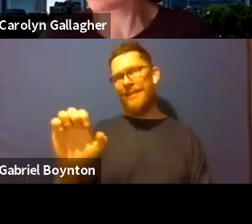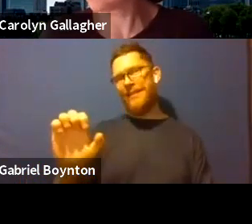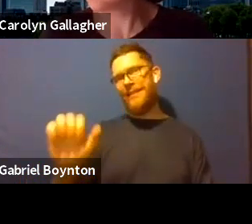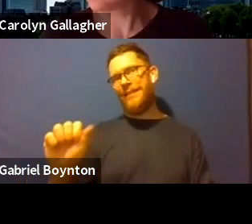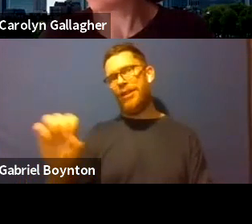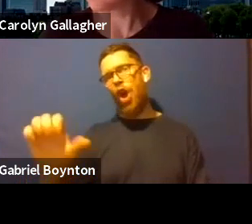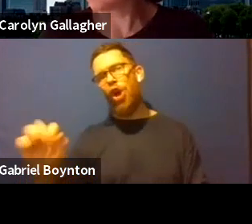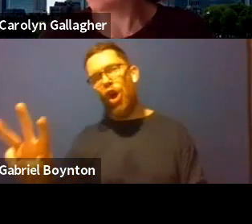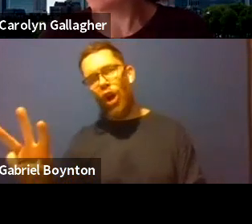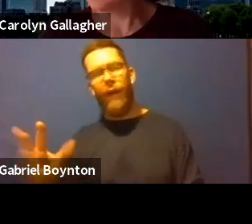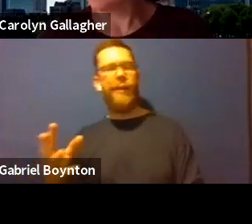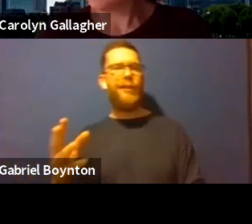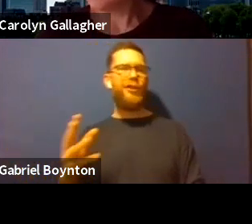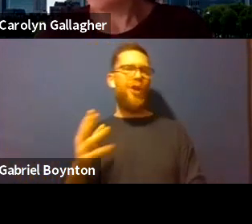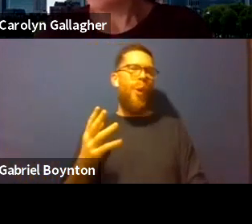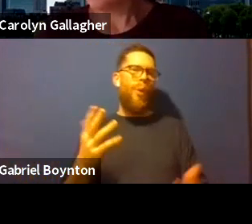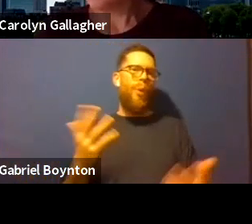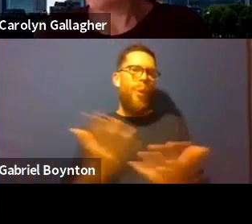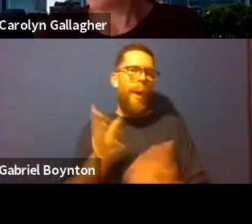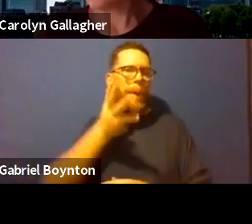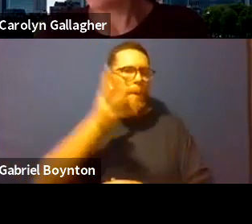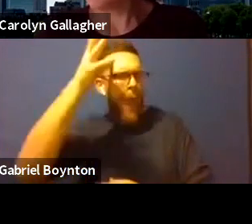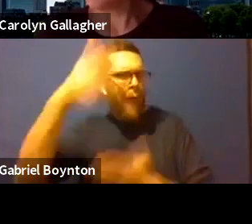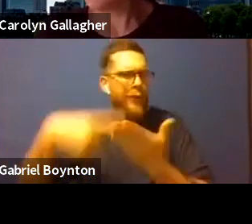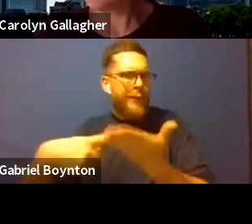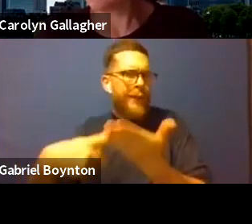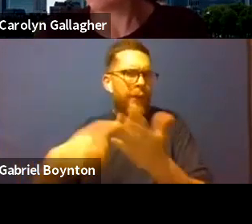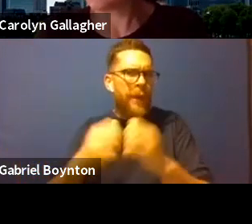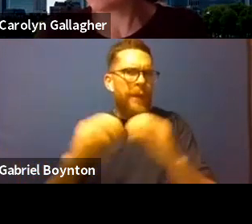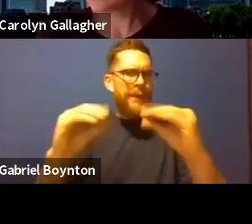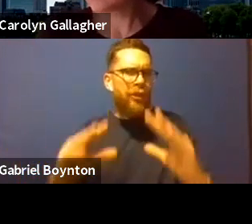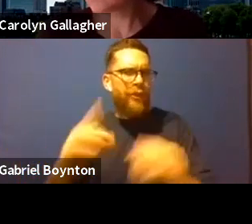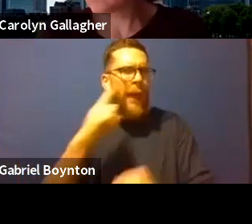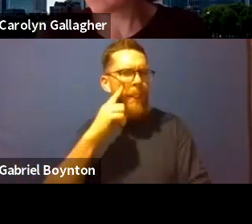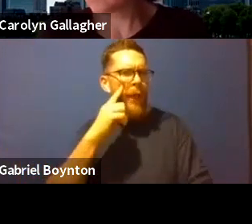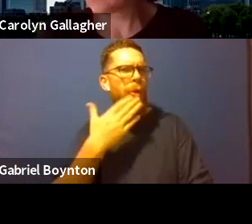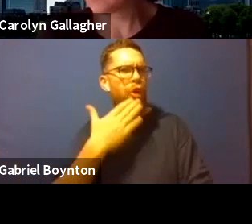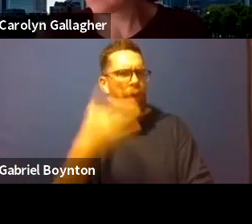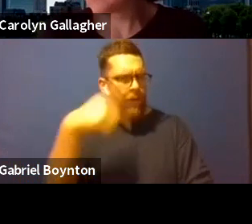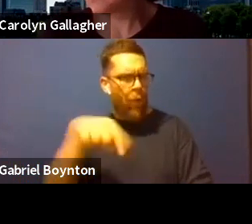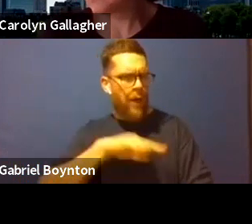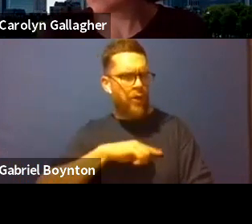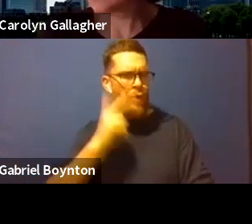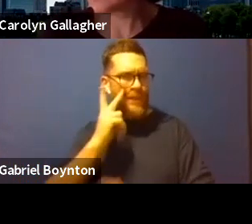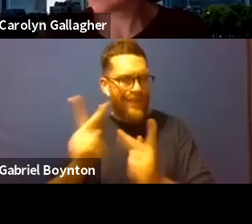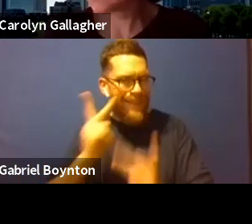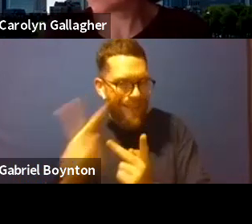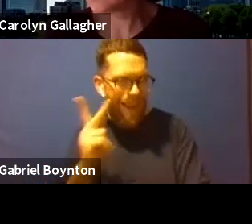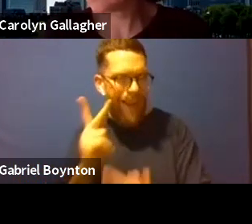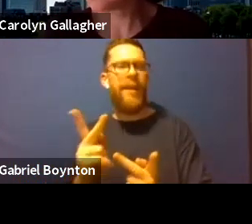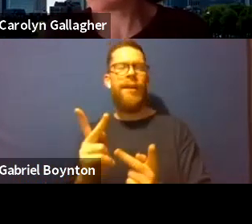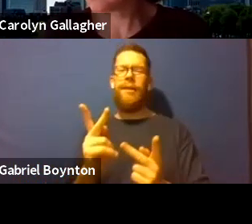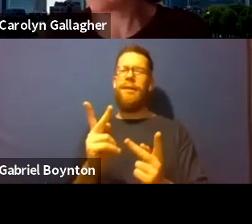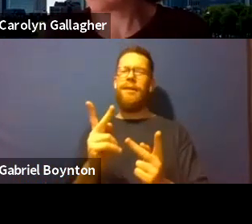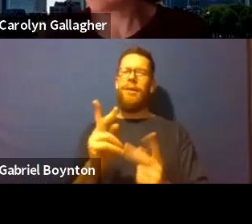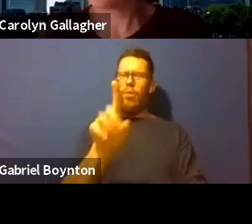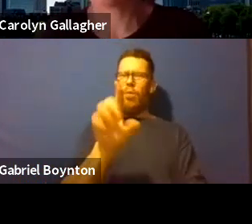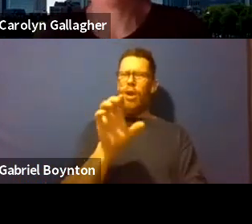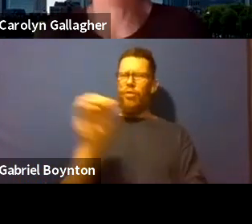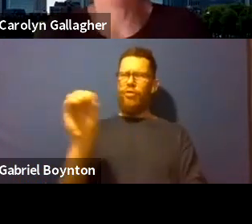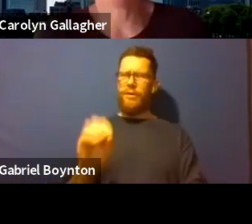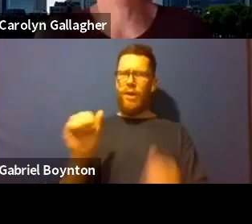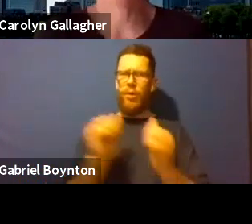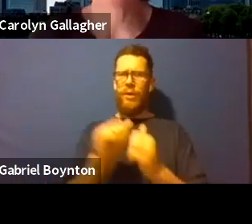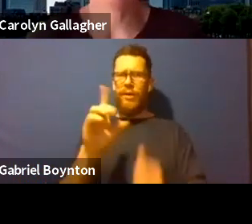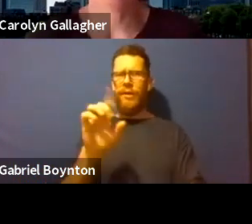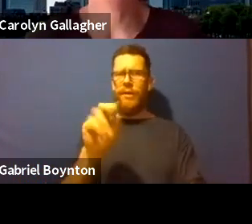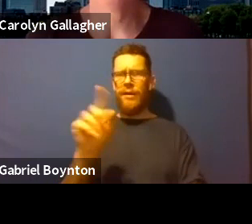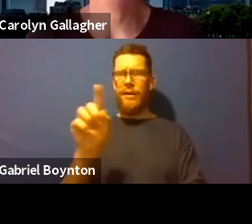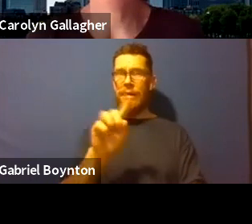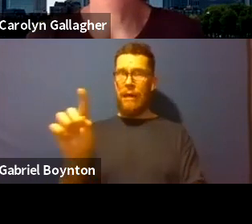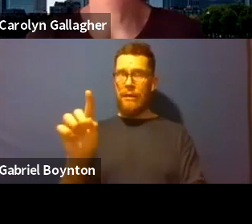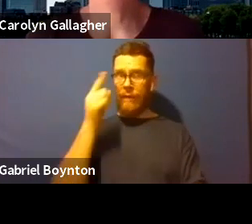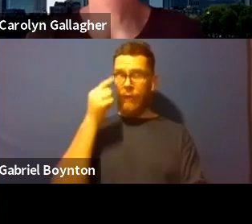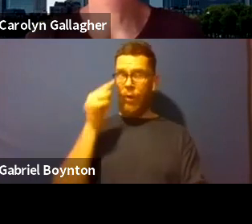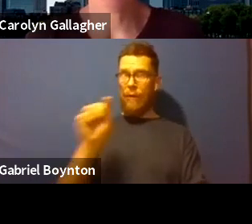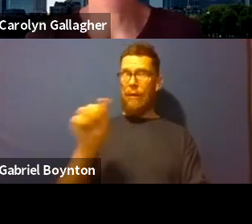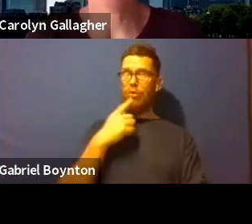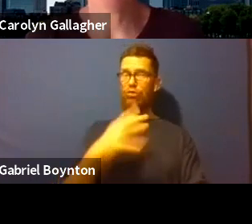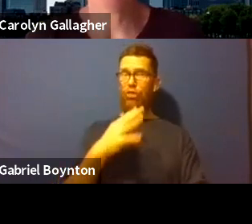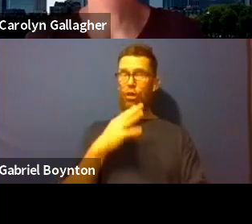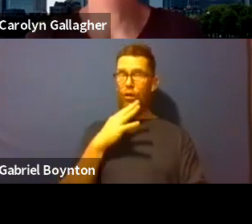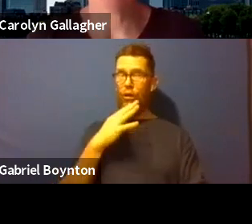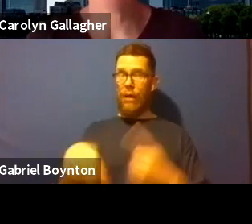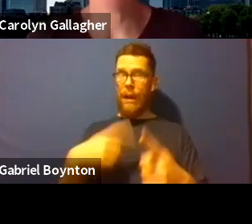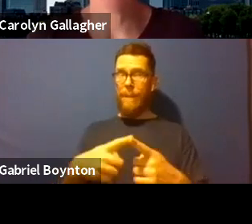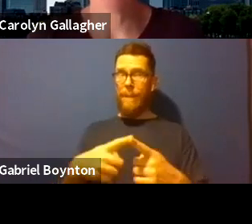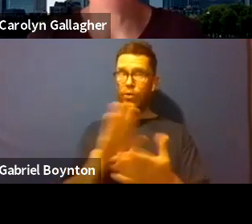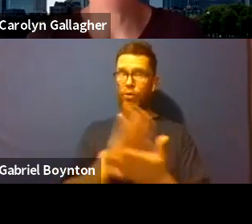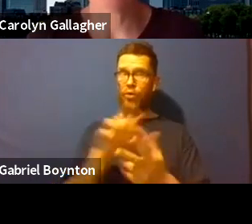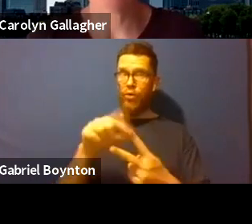Sheri Cohen: About or even our teachers I think would be helpful for us to see and 100% stand with Jeunesse and this is a huge night people anybody that's watching for dentists to talk about school choice being used for technology. I mean, we got to get this signed, sealed and delivered